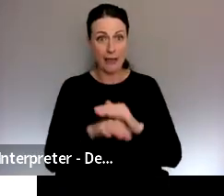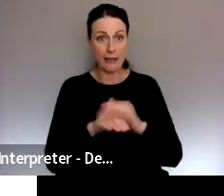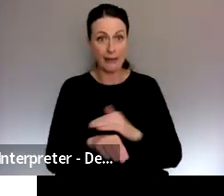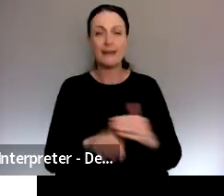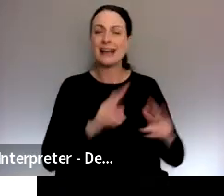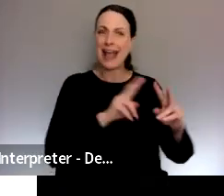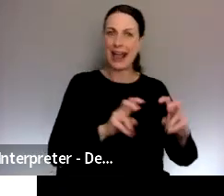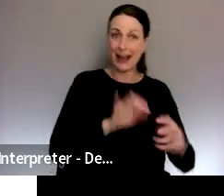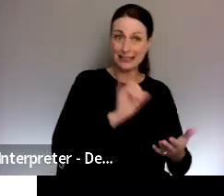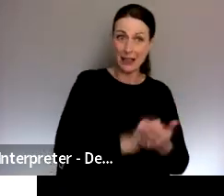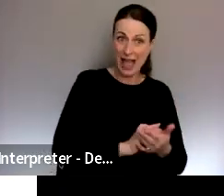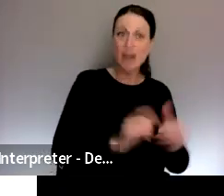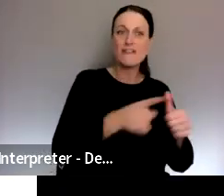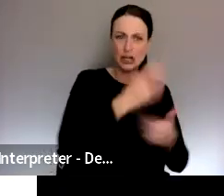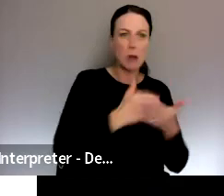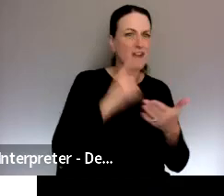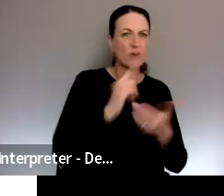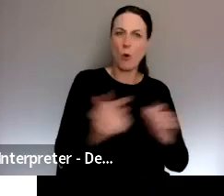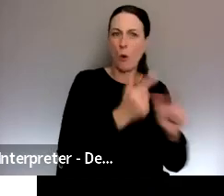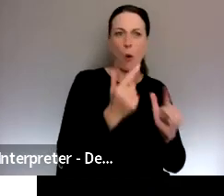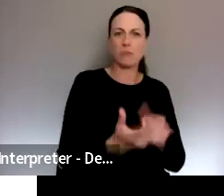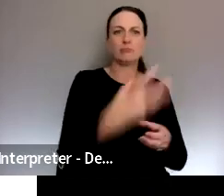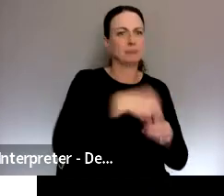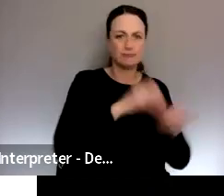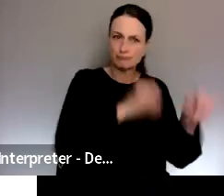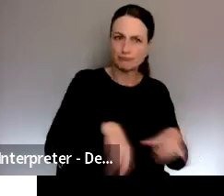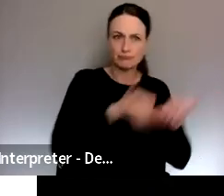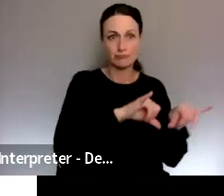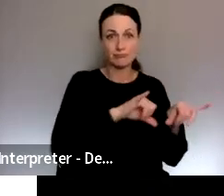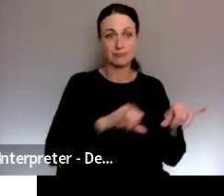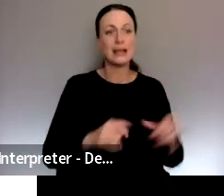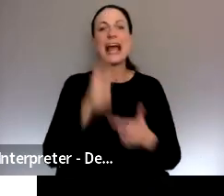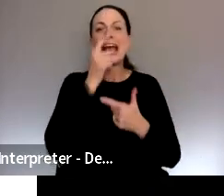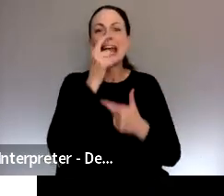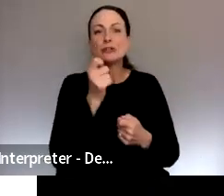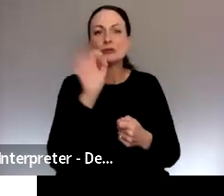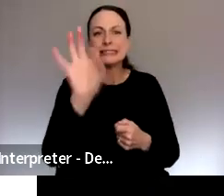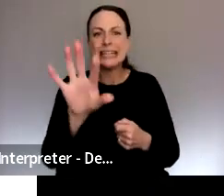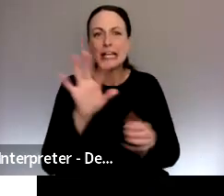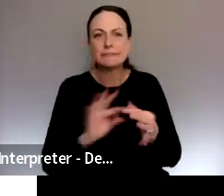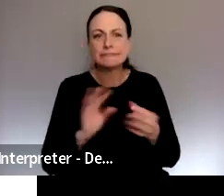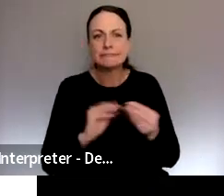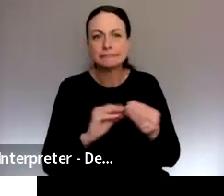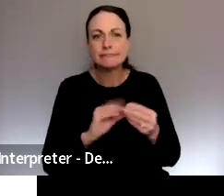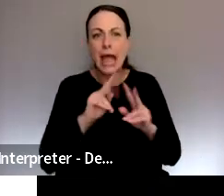Analyzing this is the first step to getting everybody on the same page. Interesting anecdote about analyzing